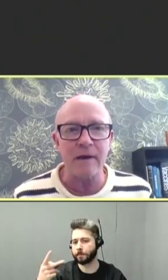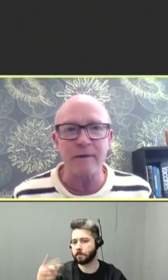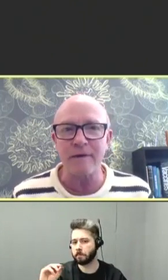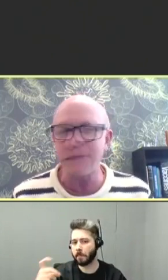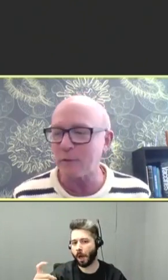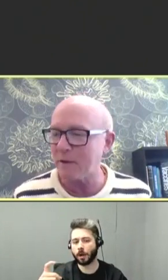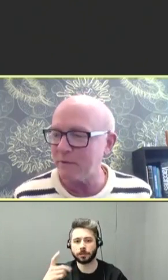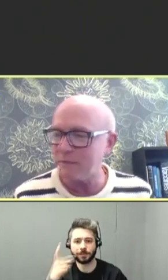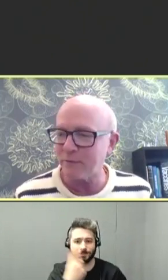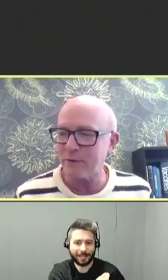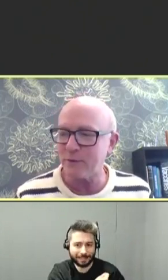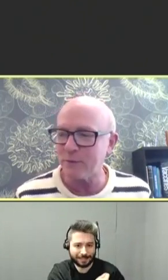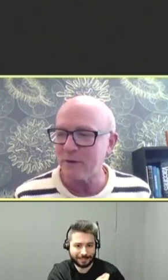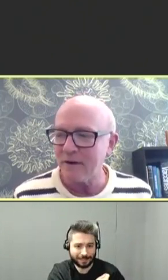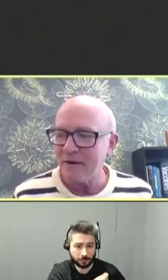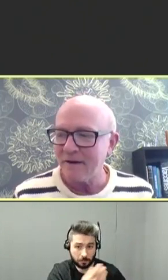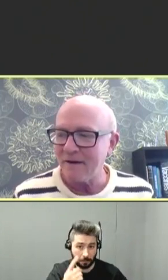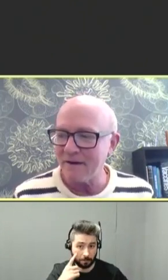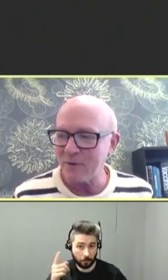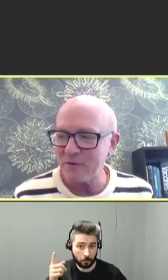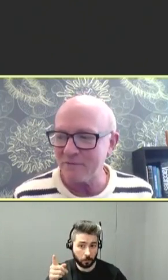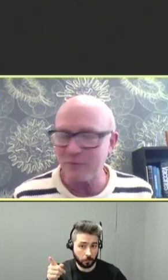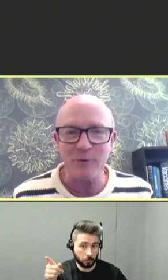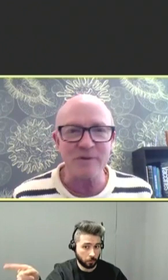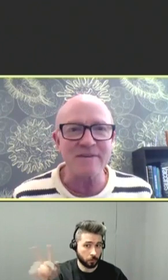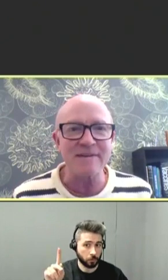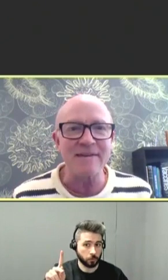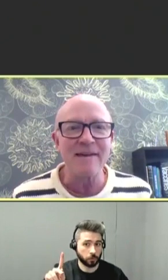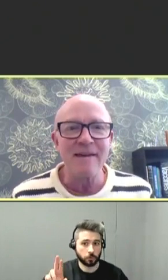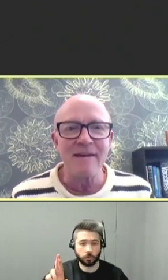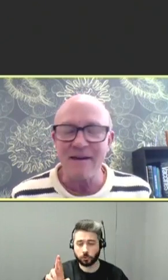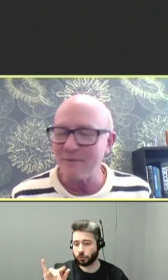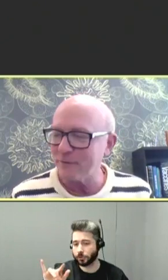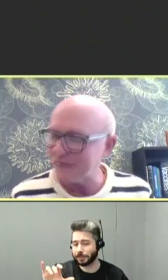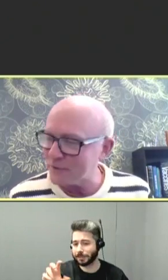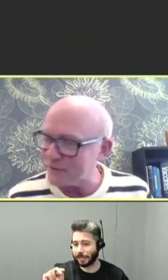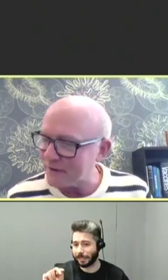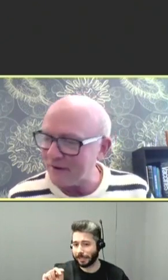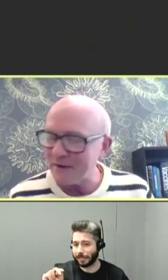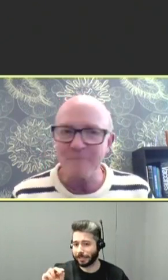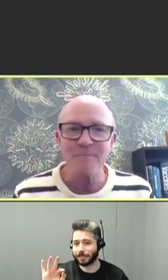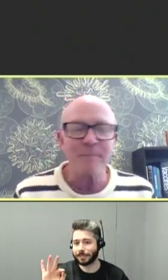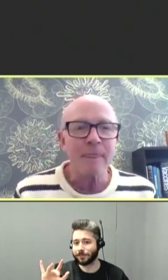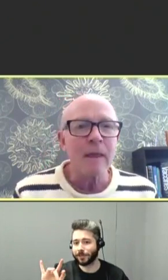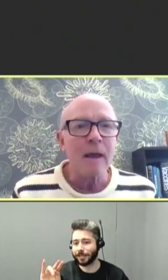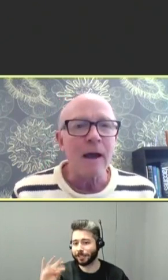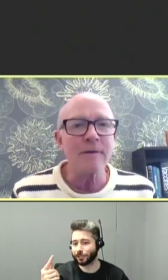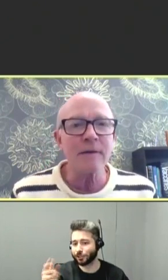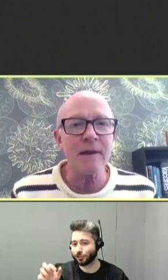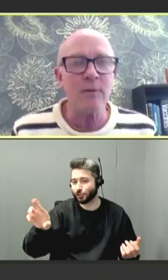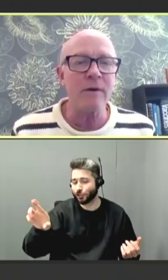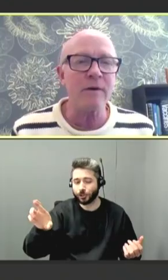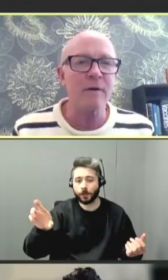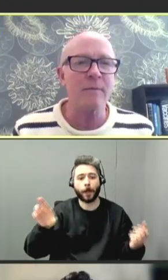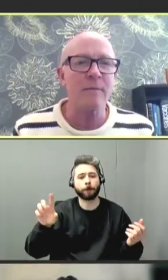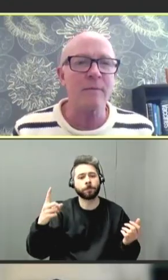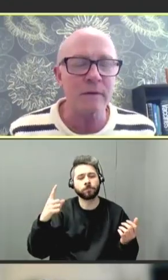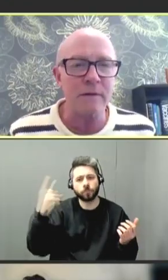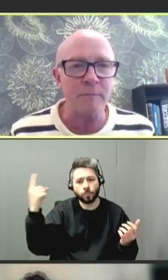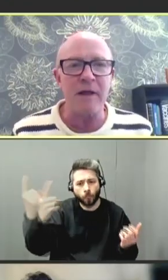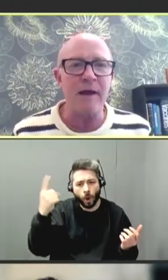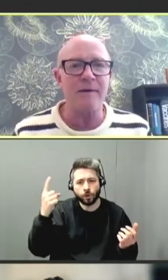vaccine, so maybe for you, Kristen Flickinger. I just kind of wondered about what supply and